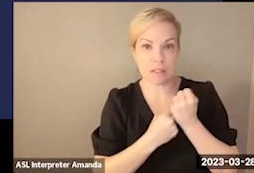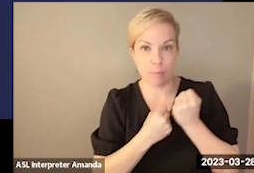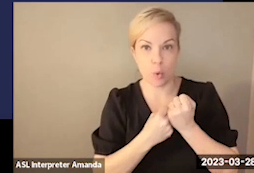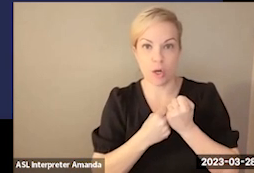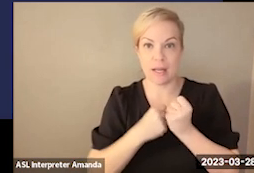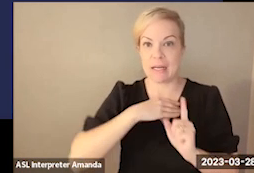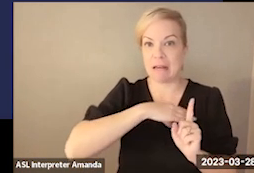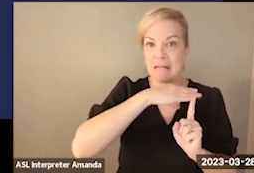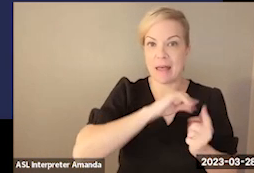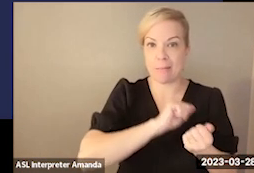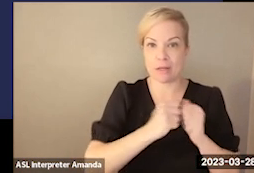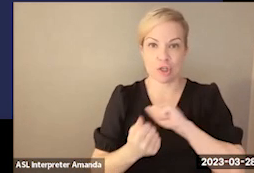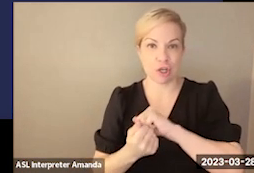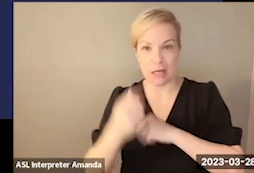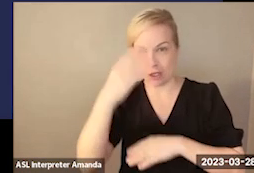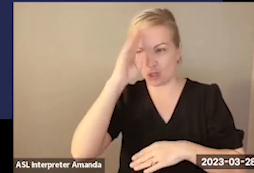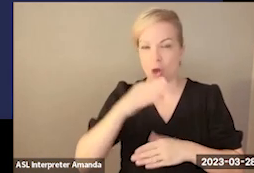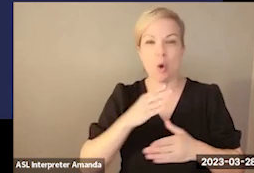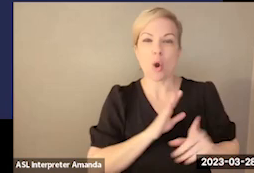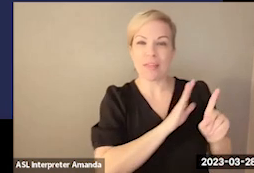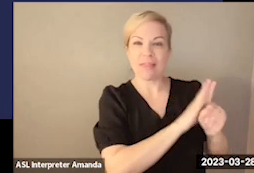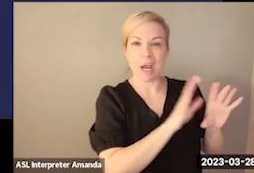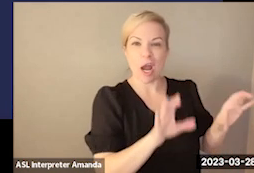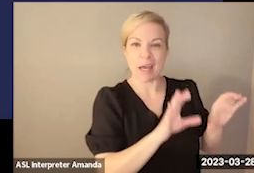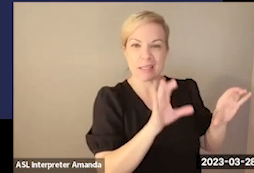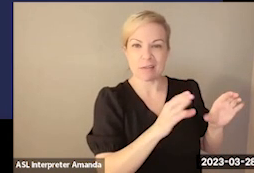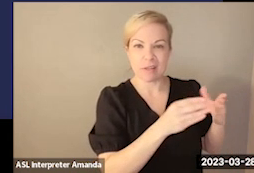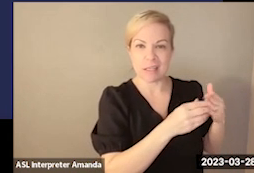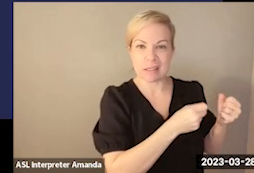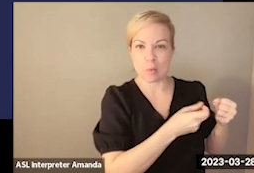Debbie Stine, Science & Technology Policy Academy: You know the activities that lead to climate change. So around banks and things like that.